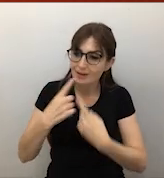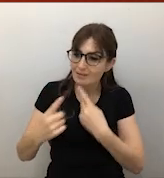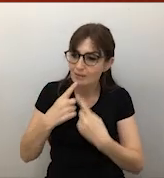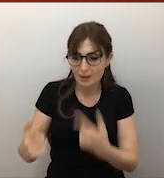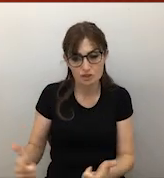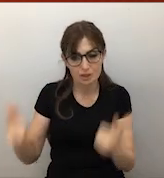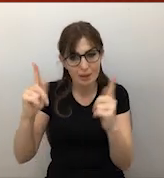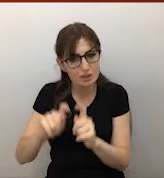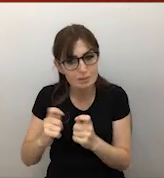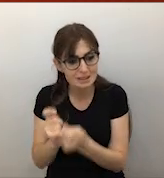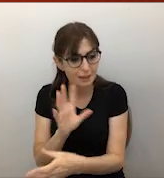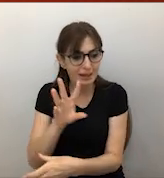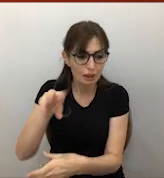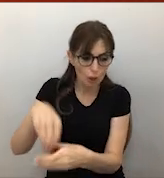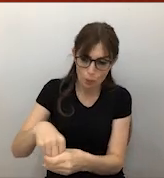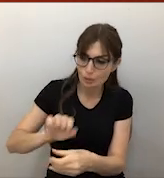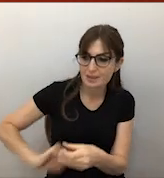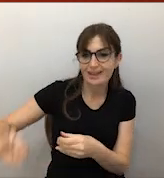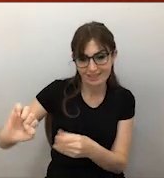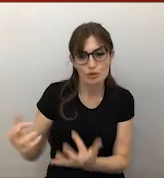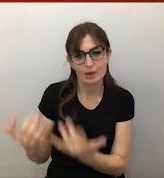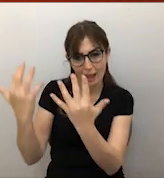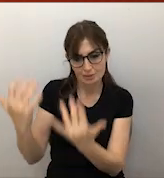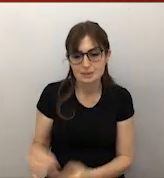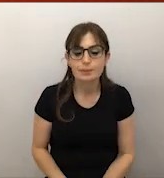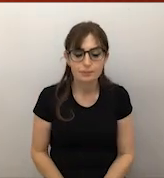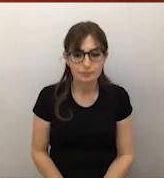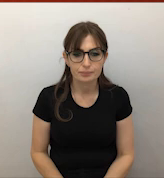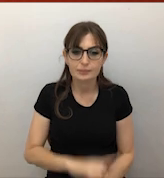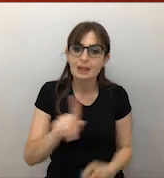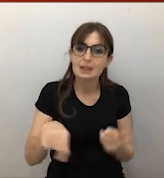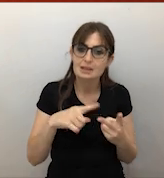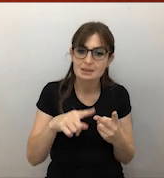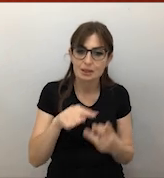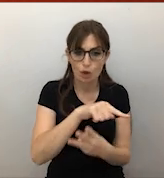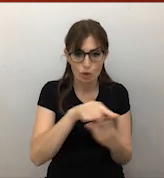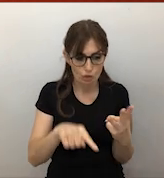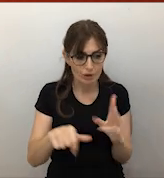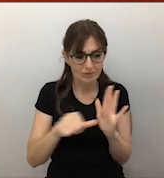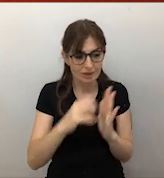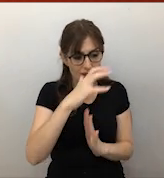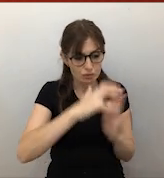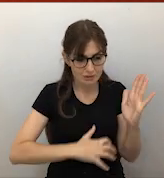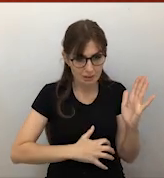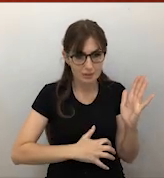the management team includes in the management accounts. Second, the three primary financial statements are the